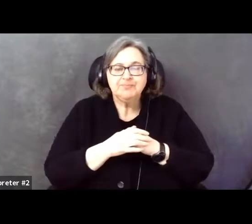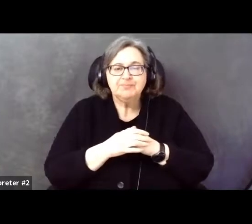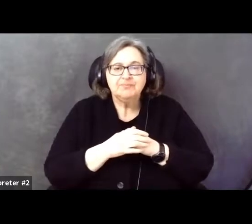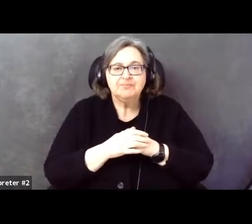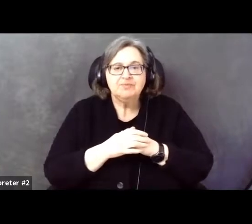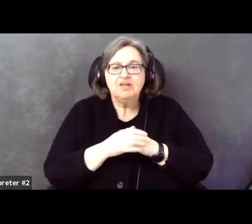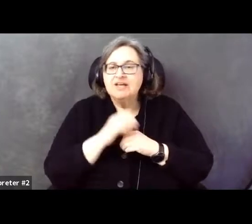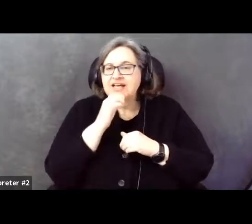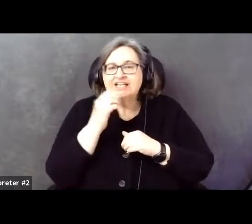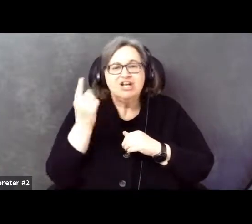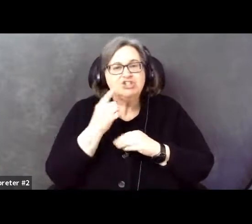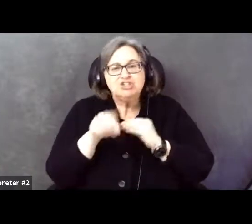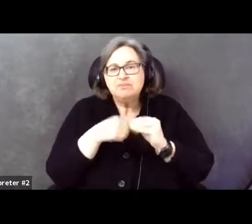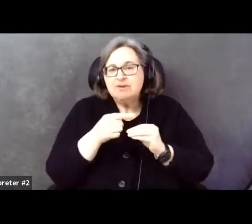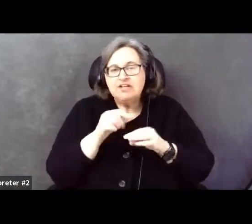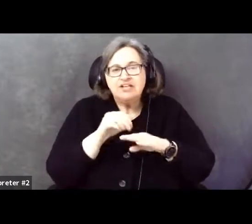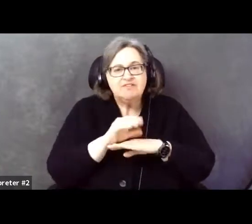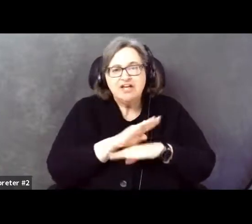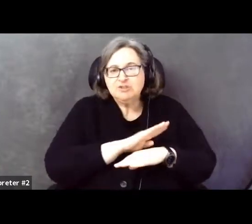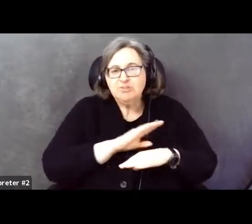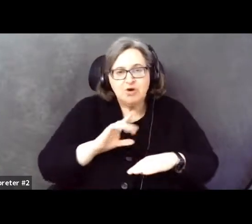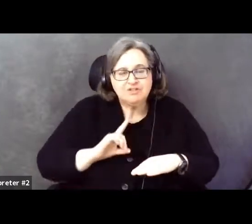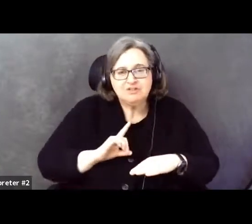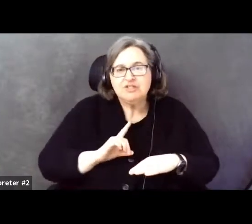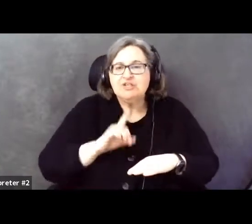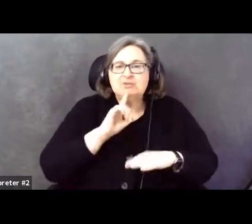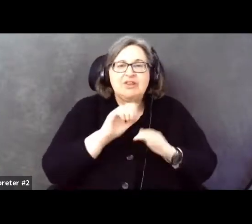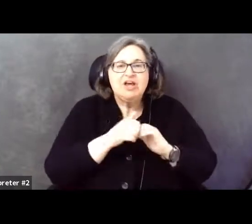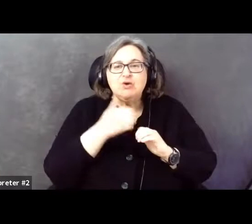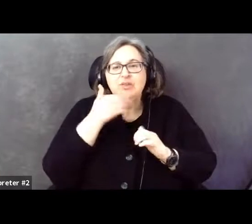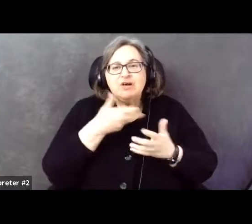not just about advisory boards. It is really about how you best engage survivors and how